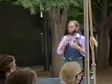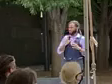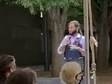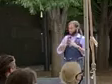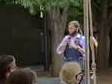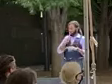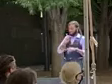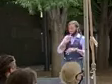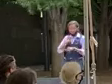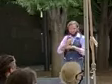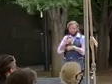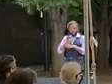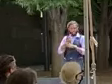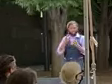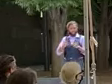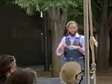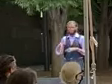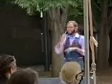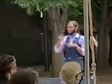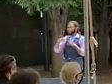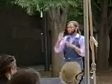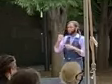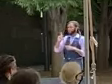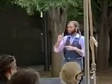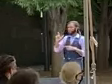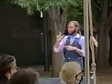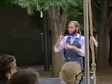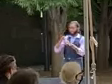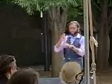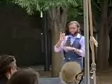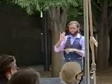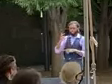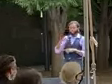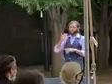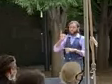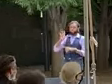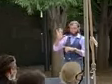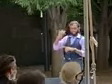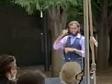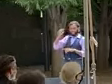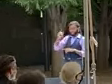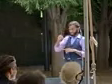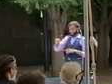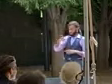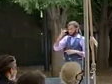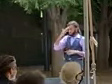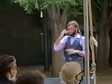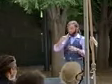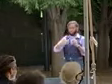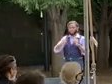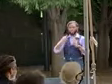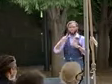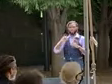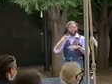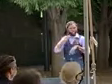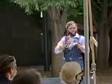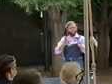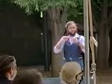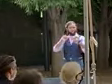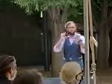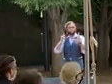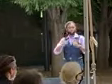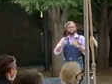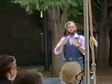I think of Carl Levin of Michigan...it was his idea to have a sculpture of Fala